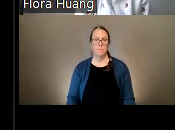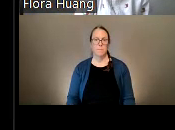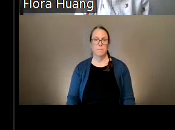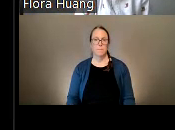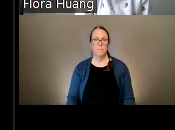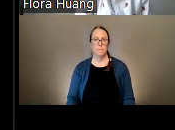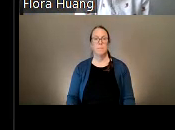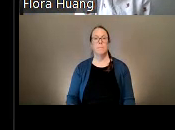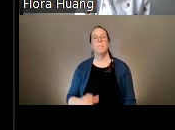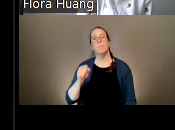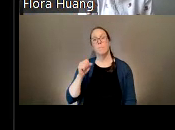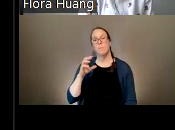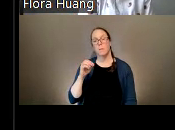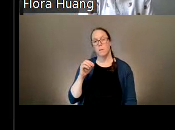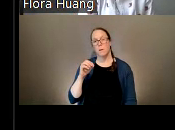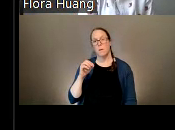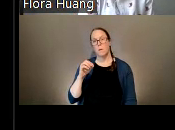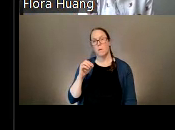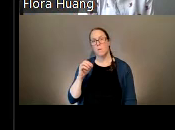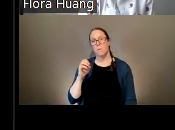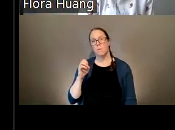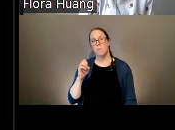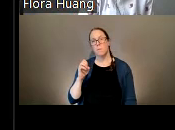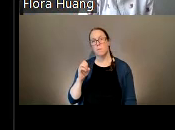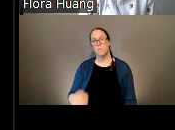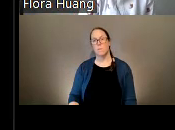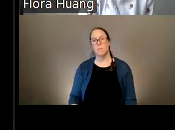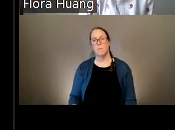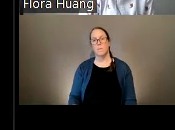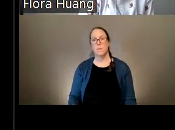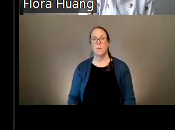So I would encourage people who want more information